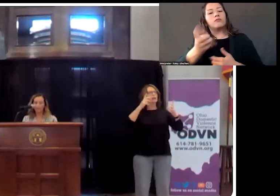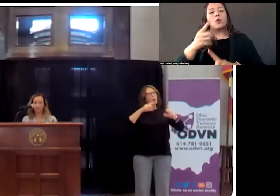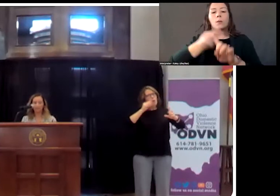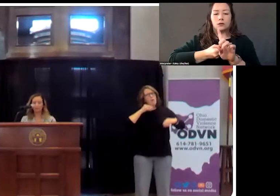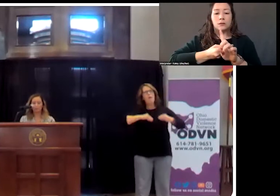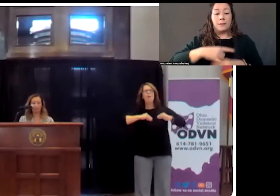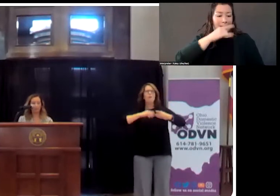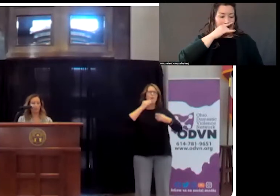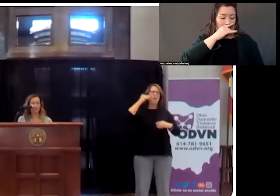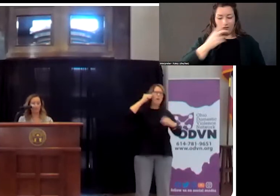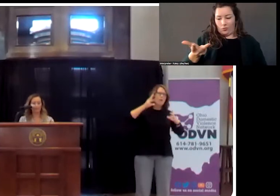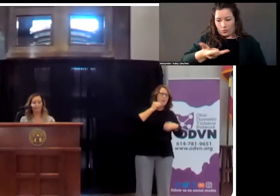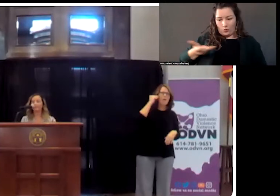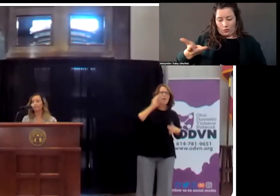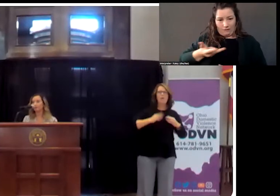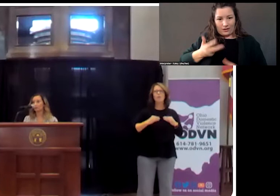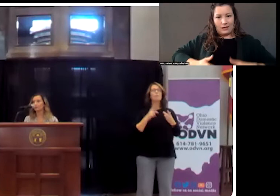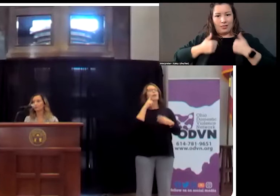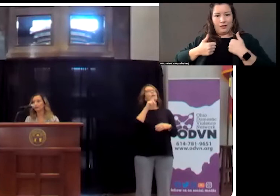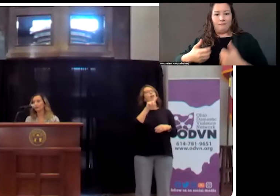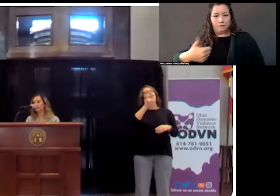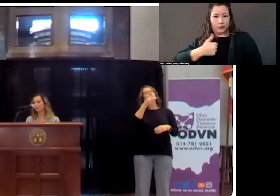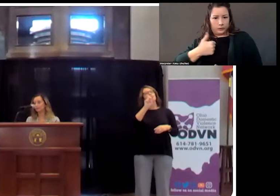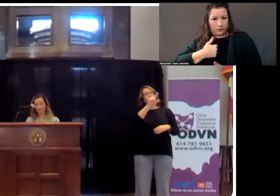By June 2020, I finally got the courage to file for divorce.